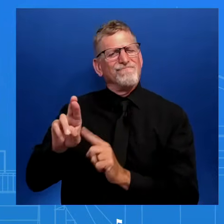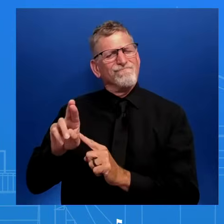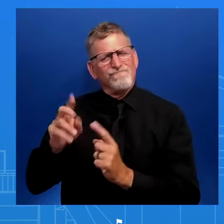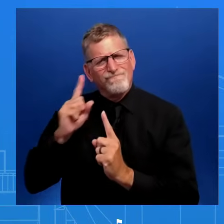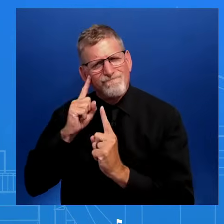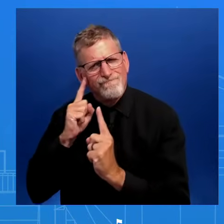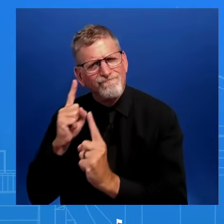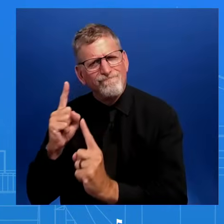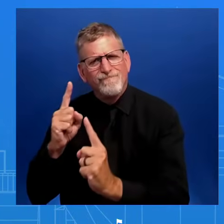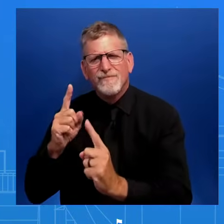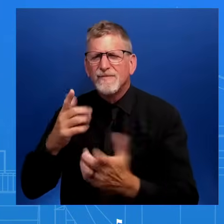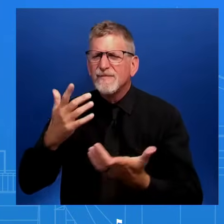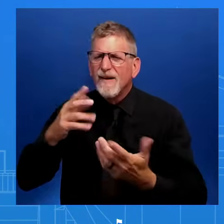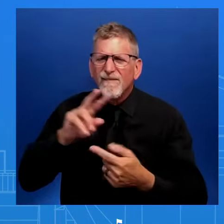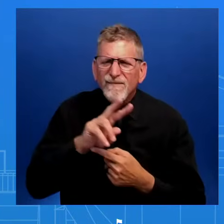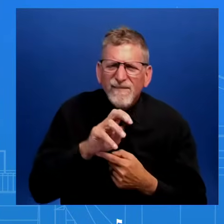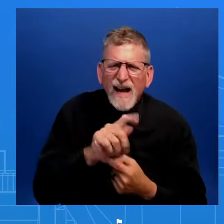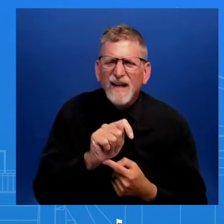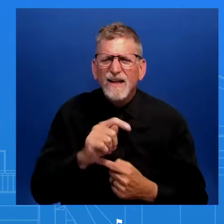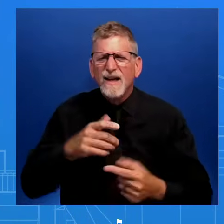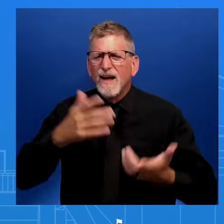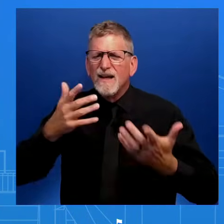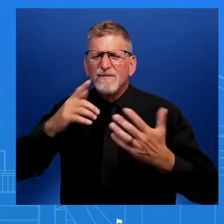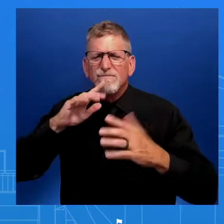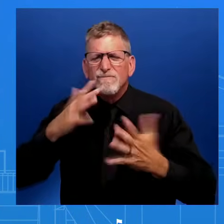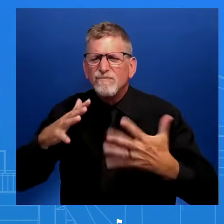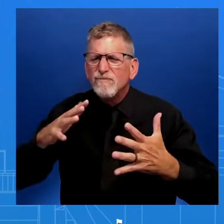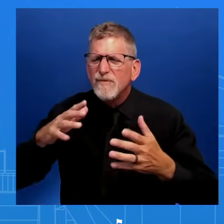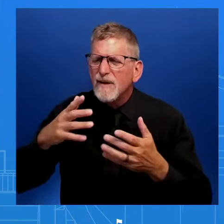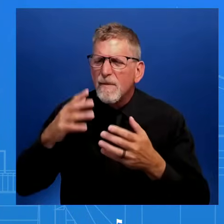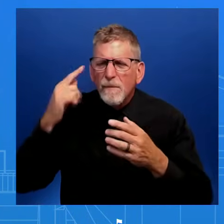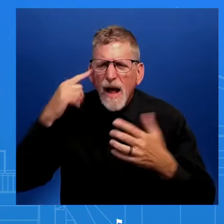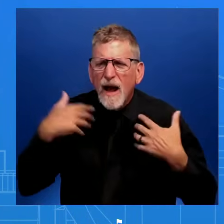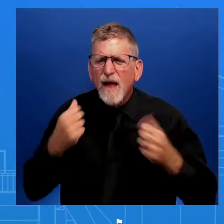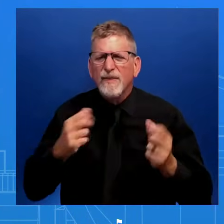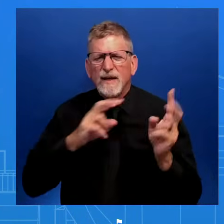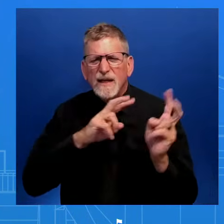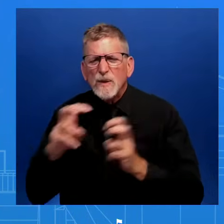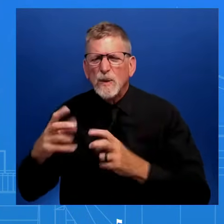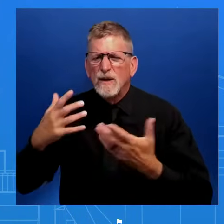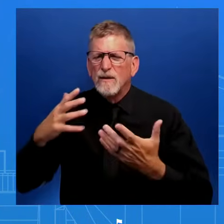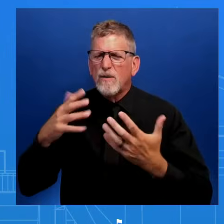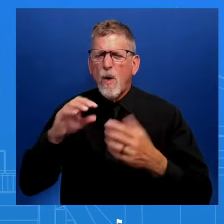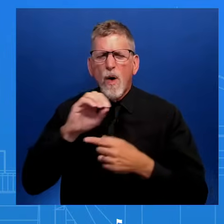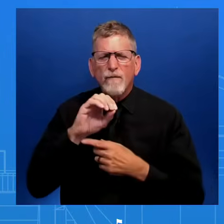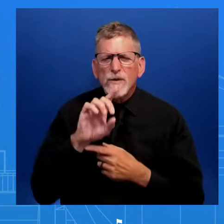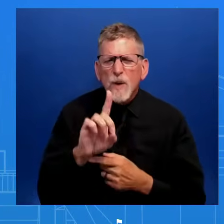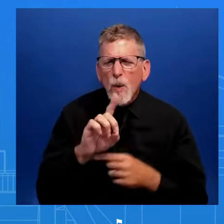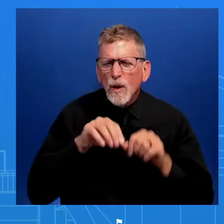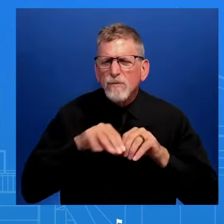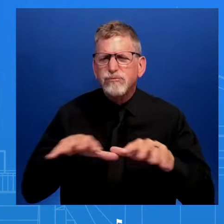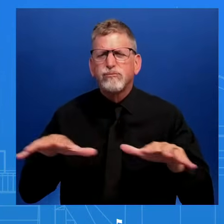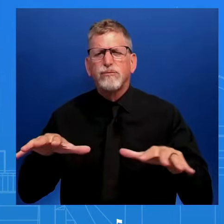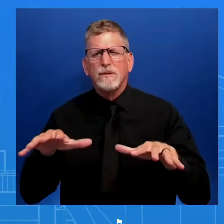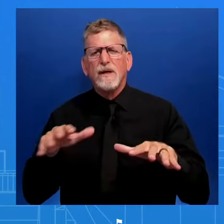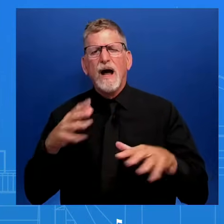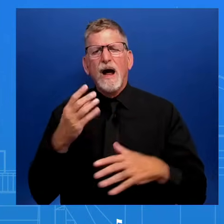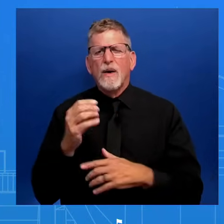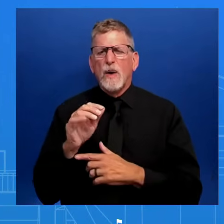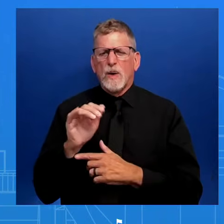Vladimir Putin is saying that this is a function of Western hypocrisy. Trying to get the U.S.'s response to that,